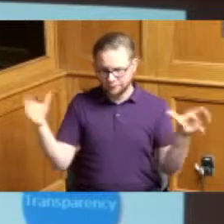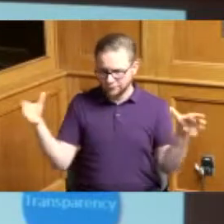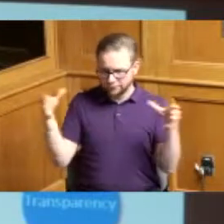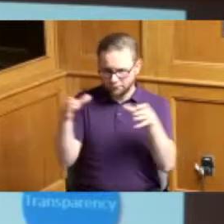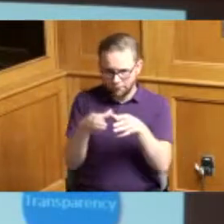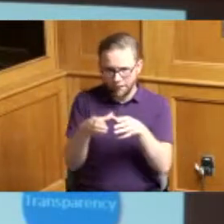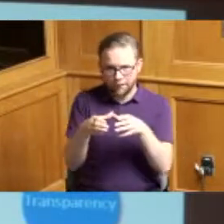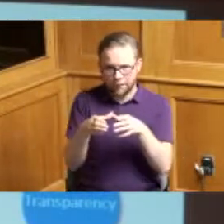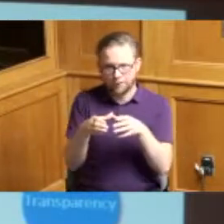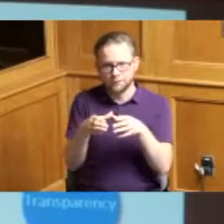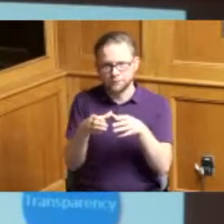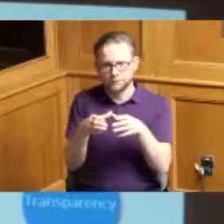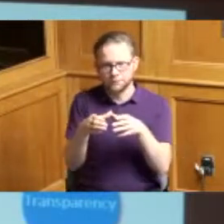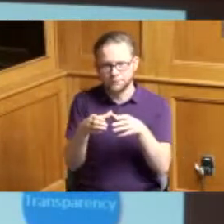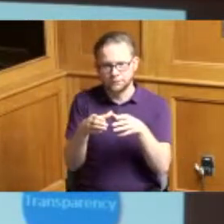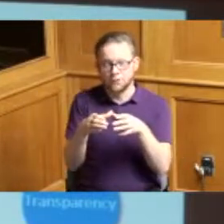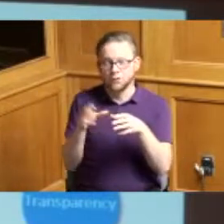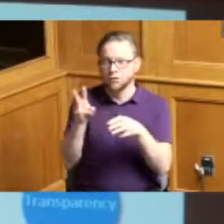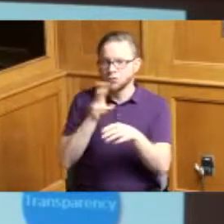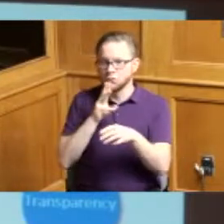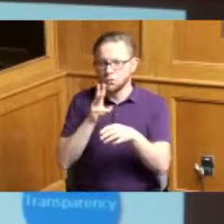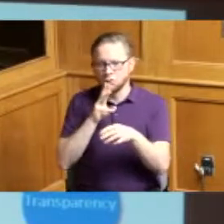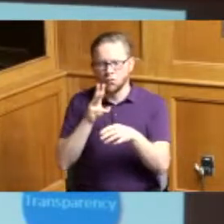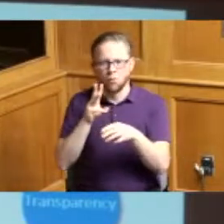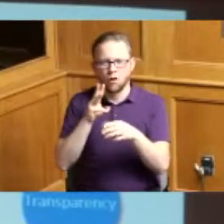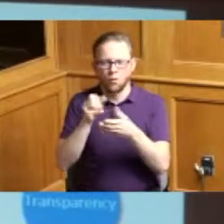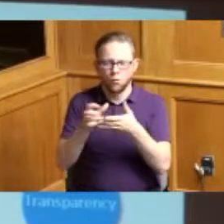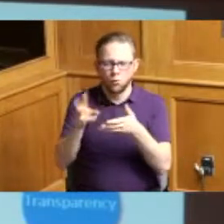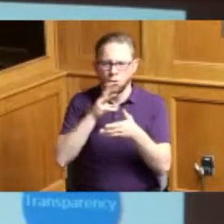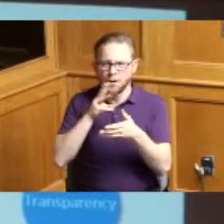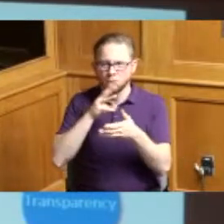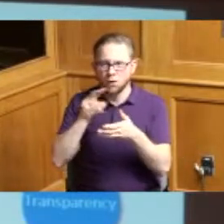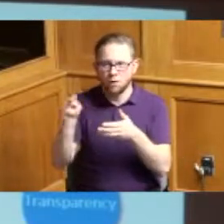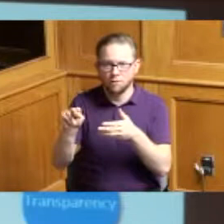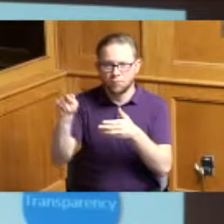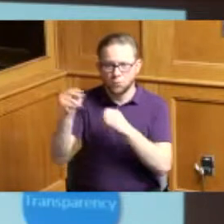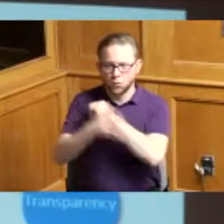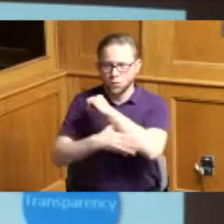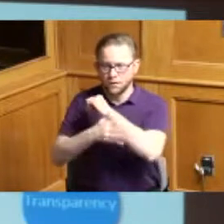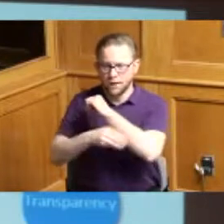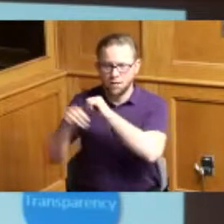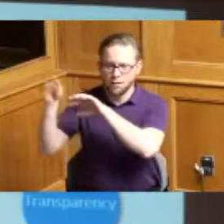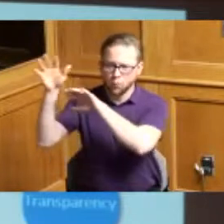interceptors that take water waste water from the northern part of the county down to down